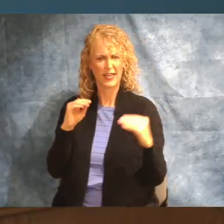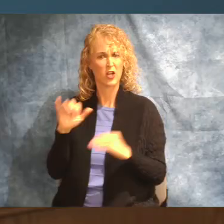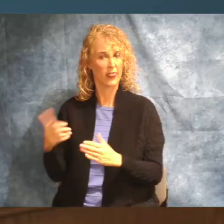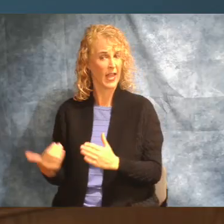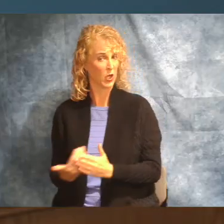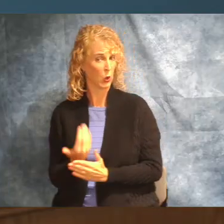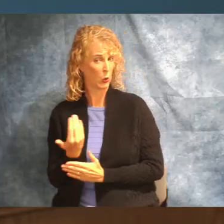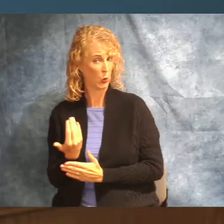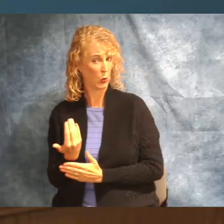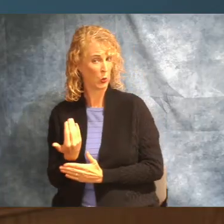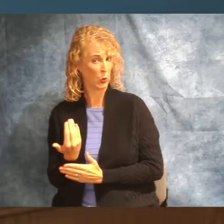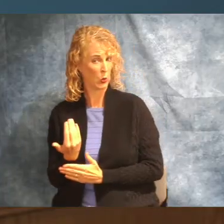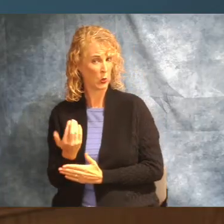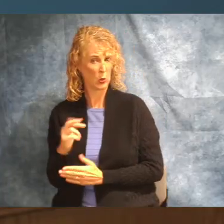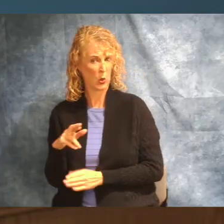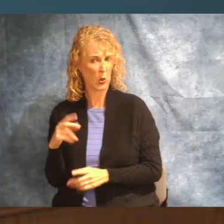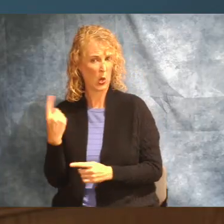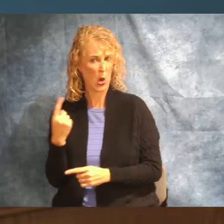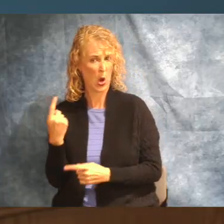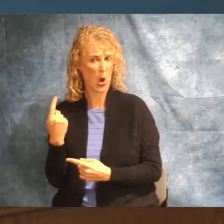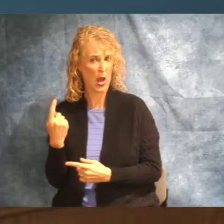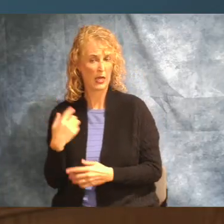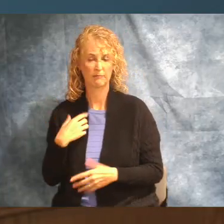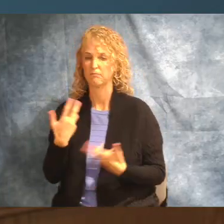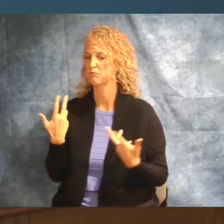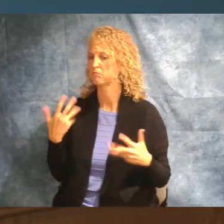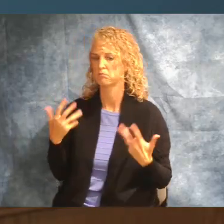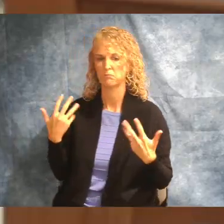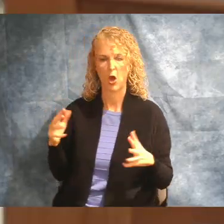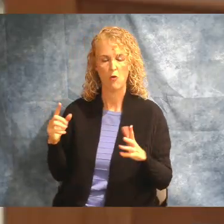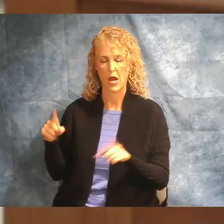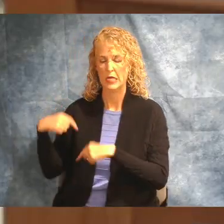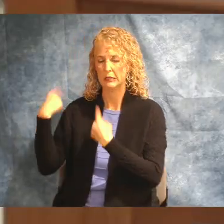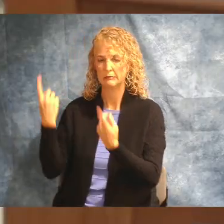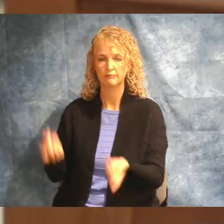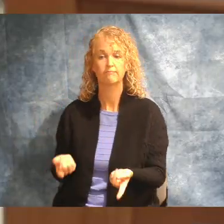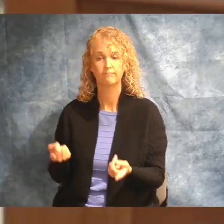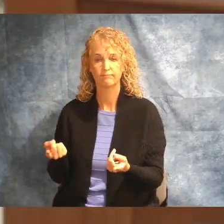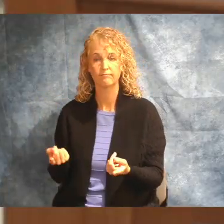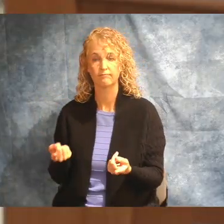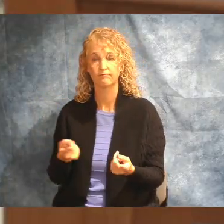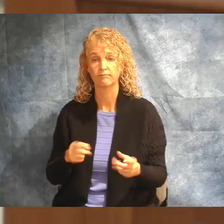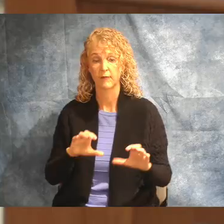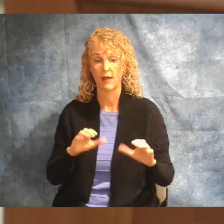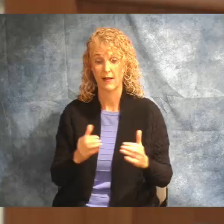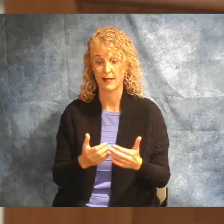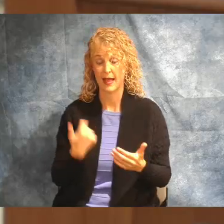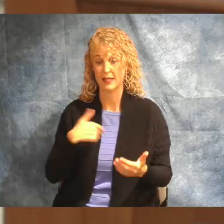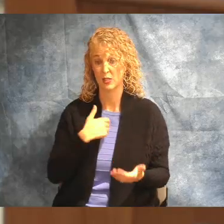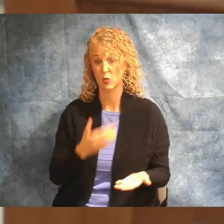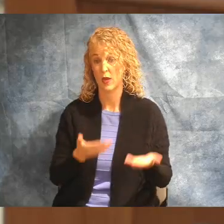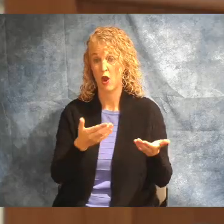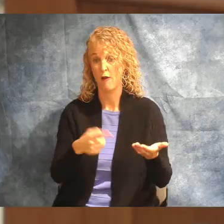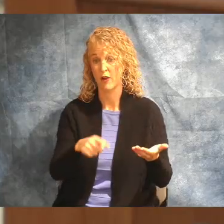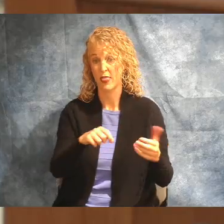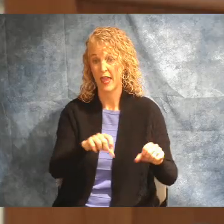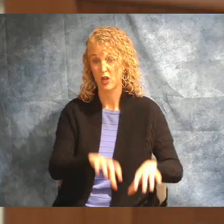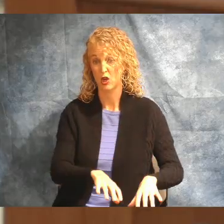or not? That's always been there where they take it was always part of the program design. And yes, they could take the classes and we encouraged them to take them at Small Business Day,